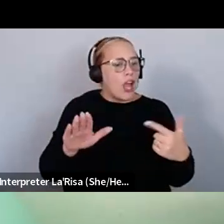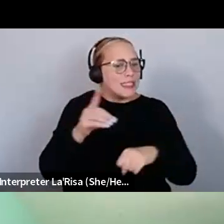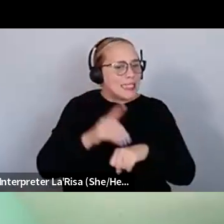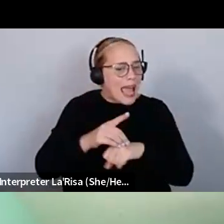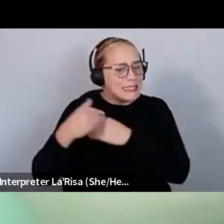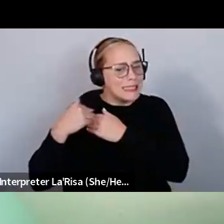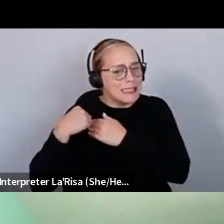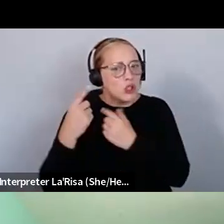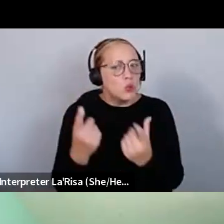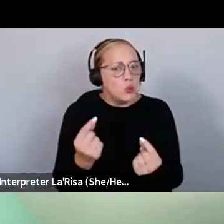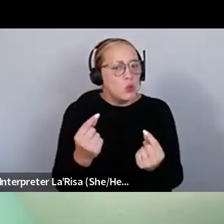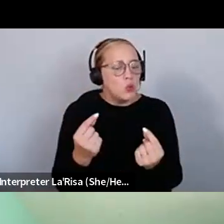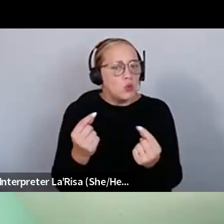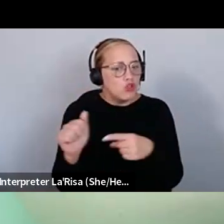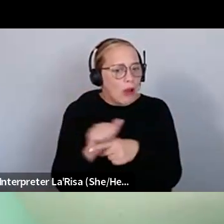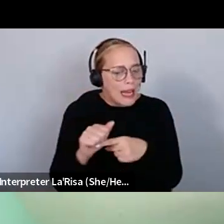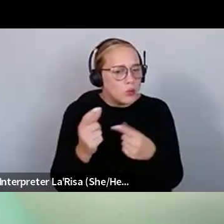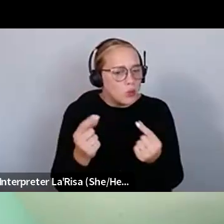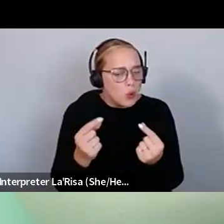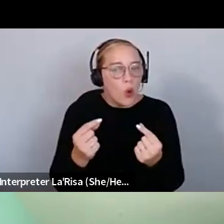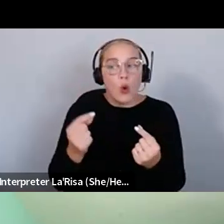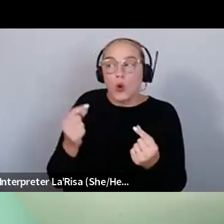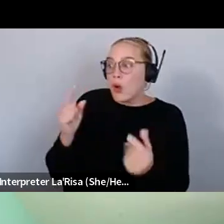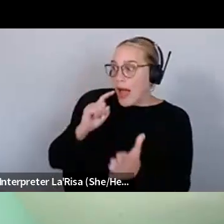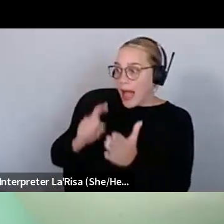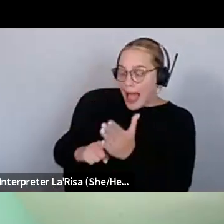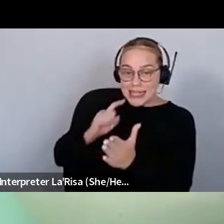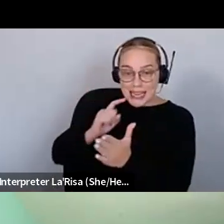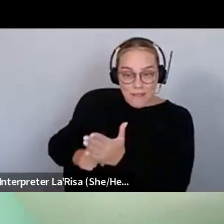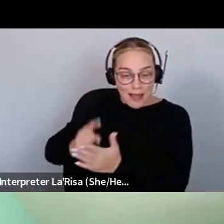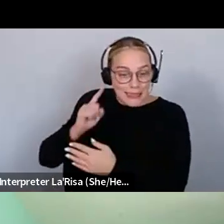this test. Is that a service animal? That's the first question you can